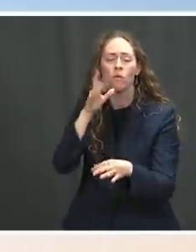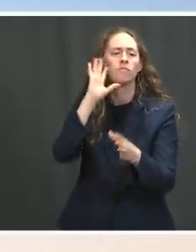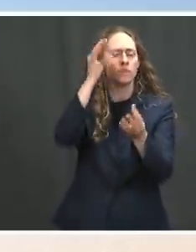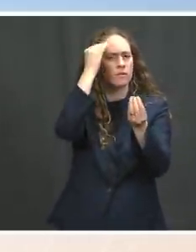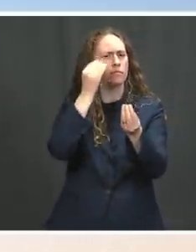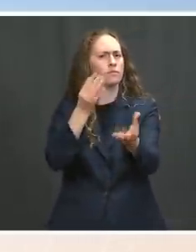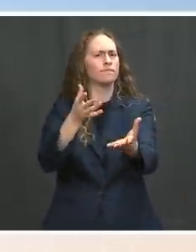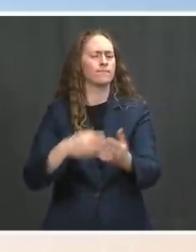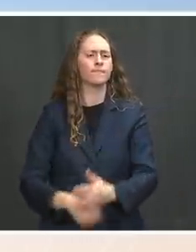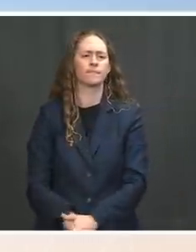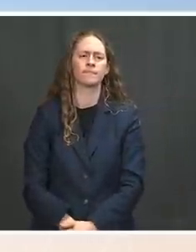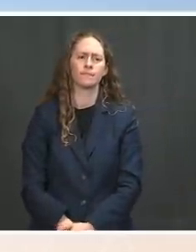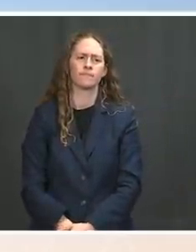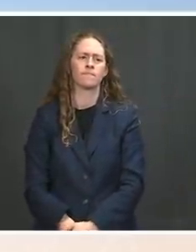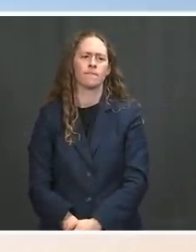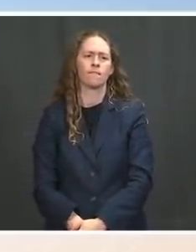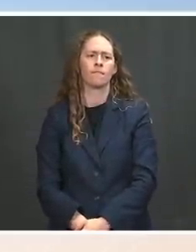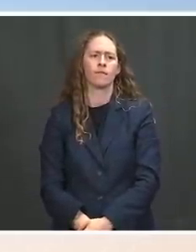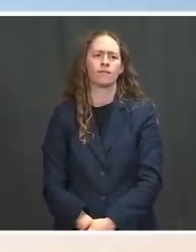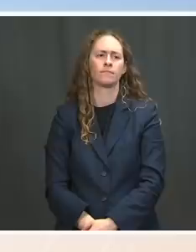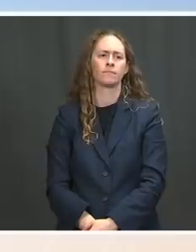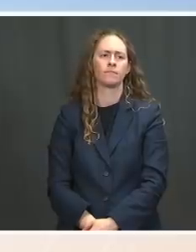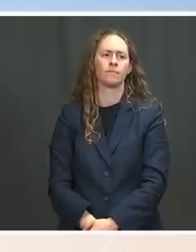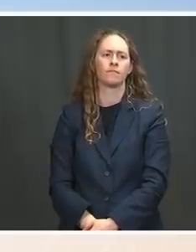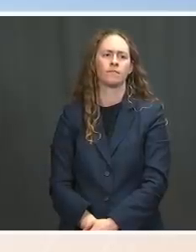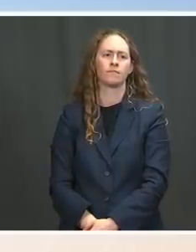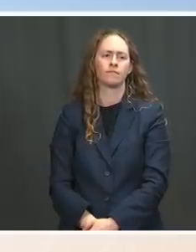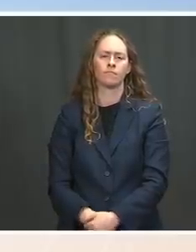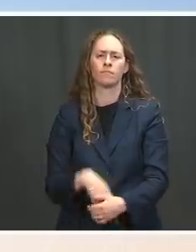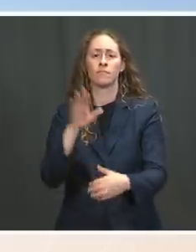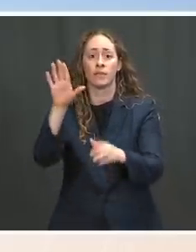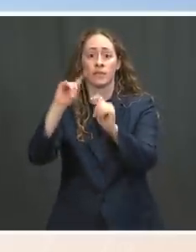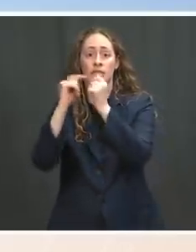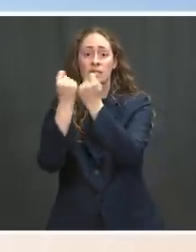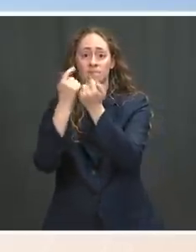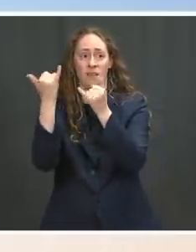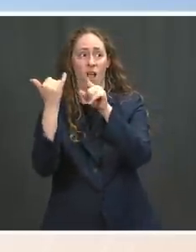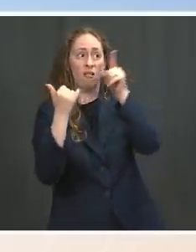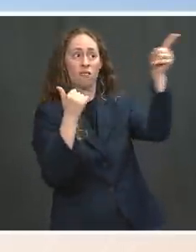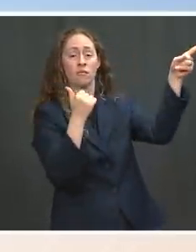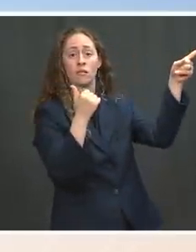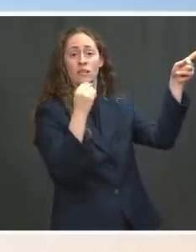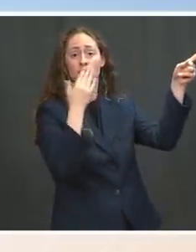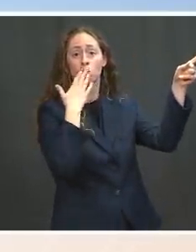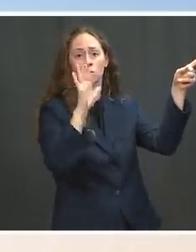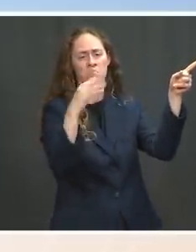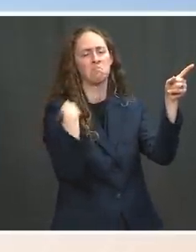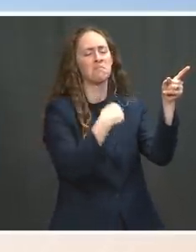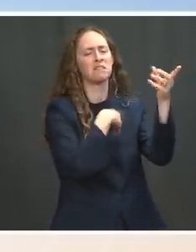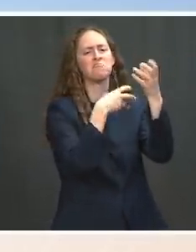on the ground in Jerusalem led by a career diplomat, Jonathan Shrier, who enjoys open and regular access